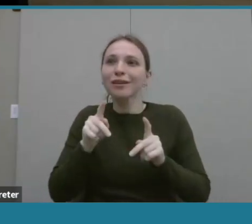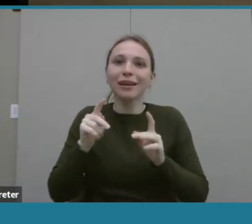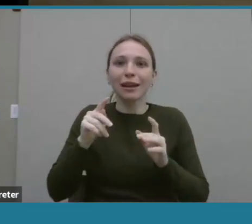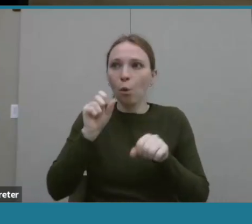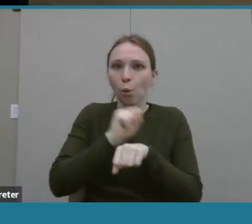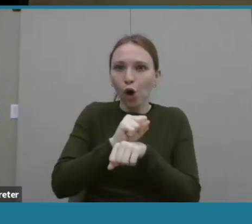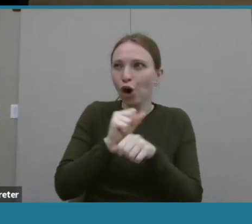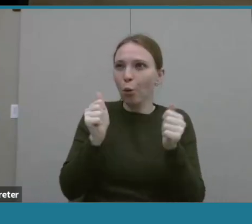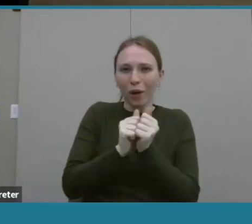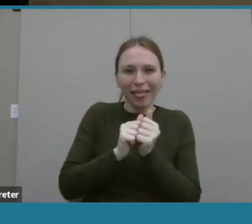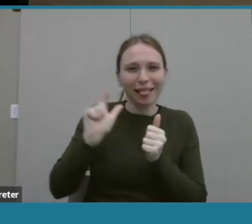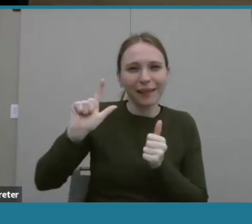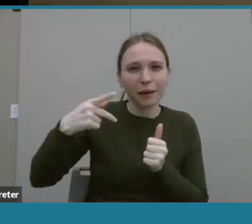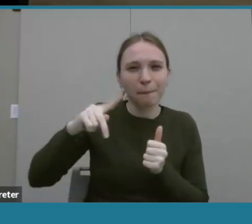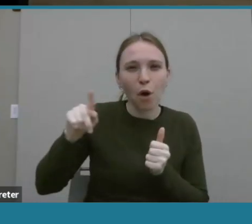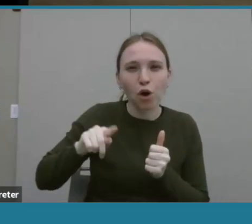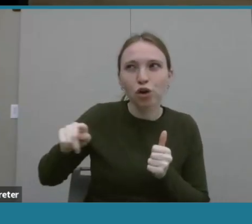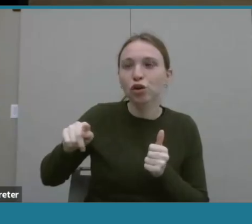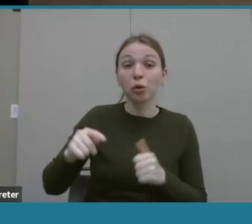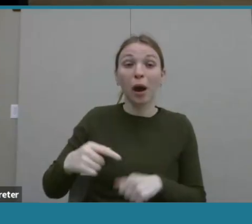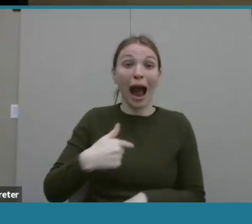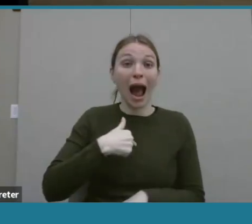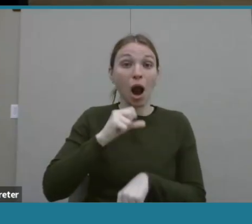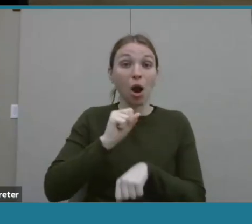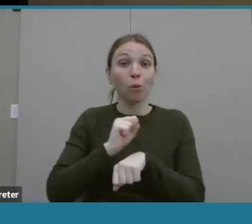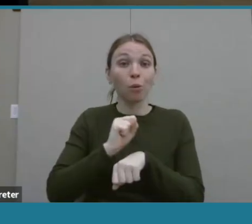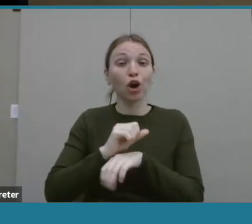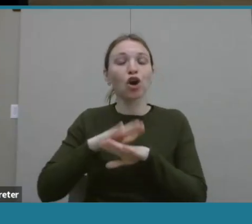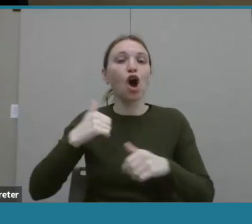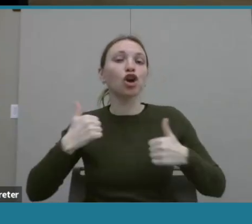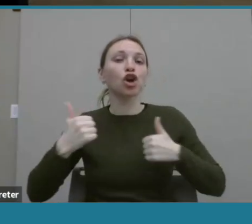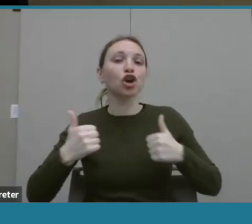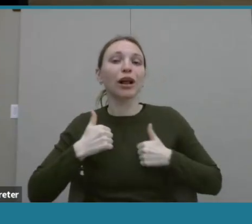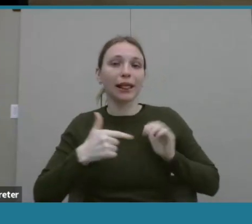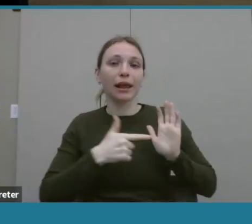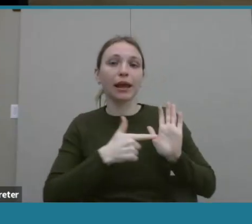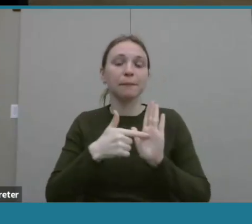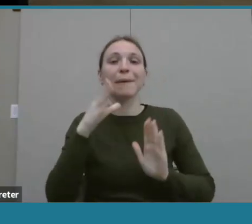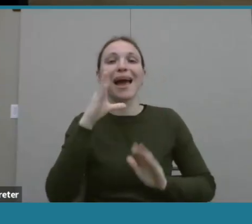I worked on the gorilla exhibit and the giraffe exhibit, and I thought I knew